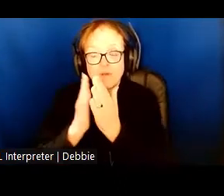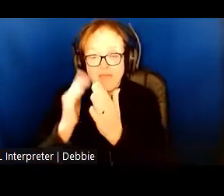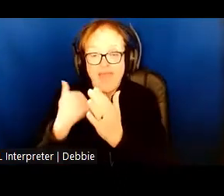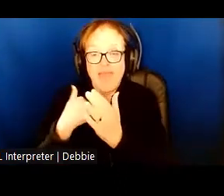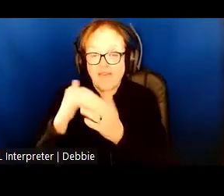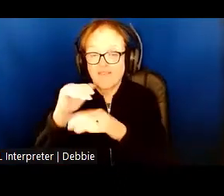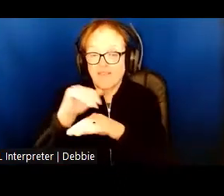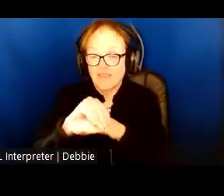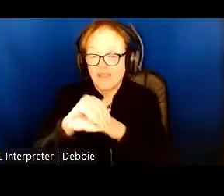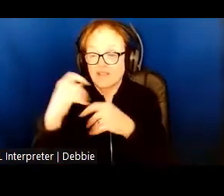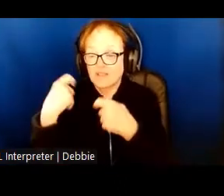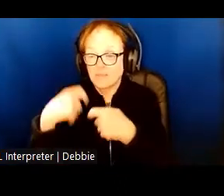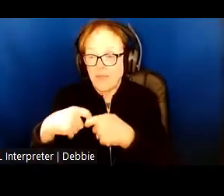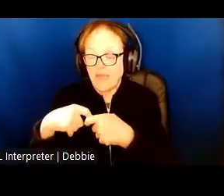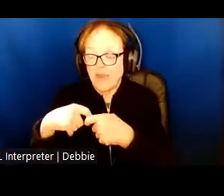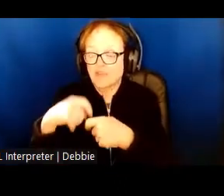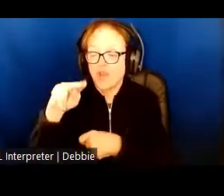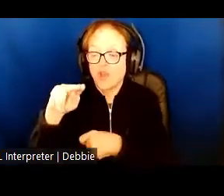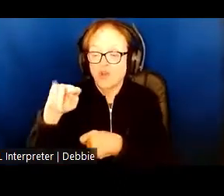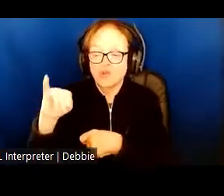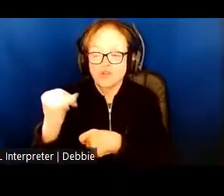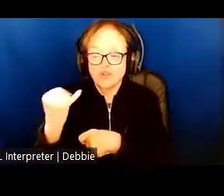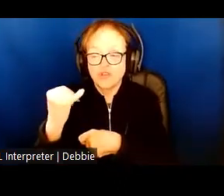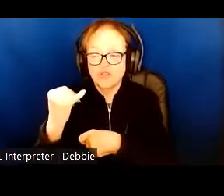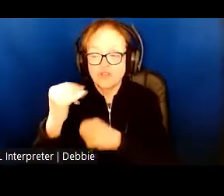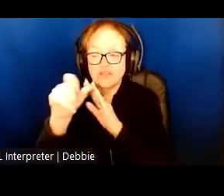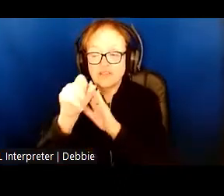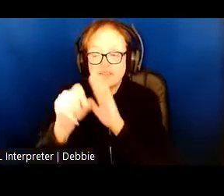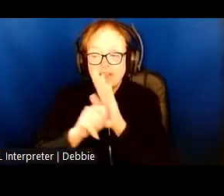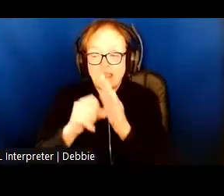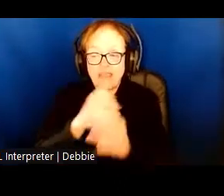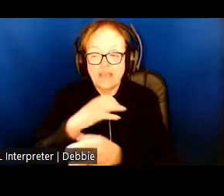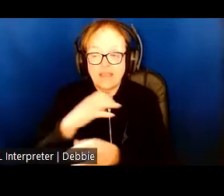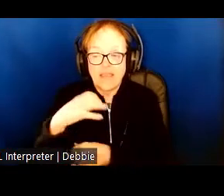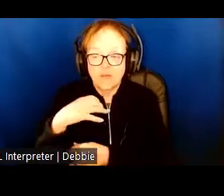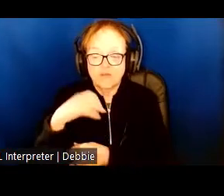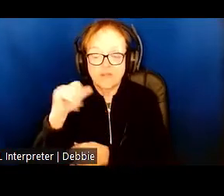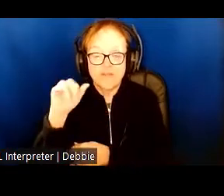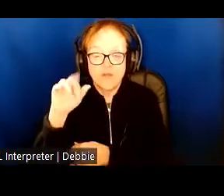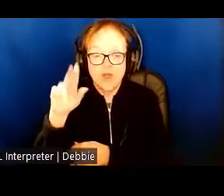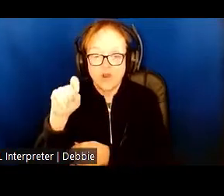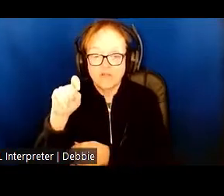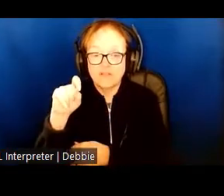on the New Jersey State Council on the Arts and Mid Atlantic Arts websites.